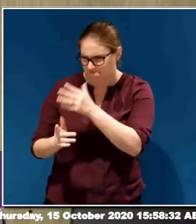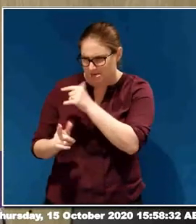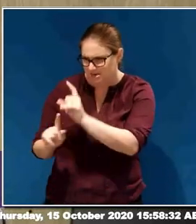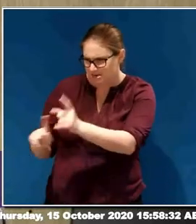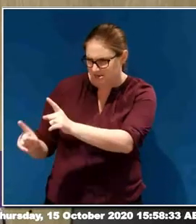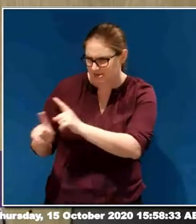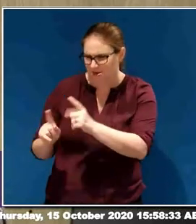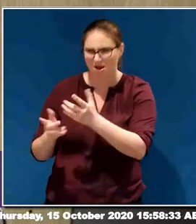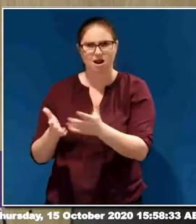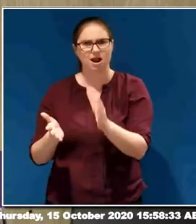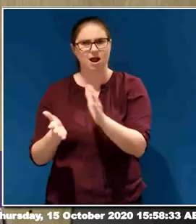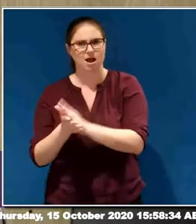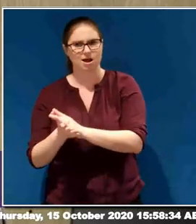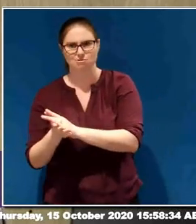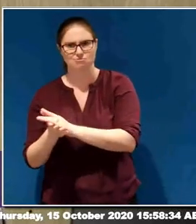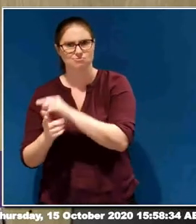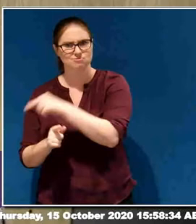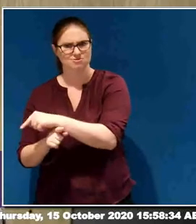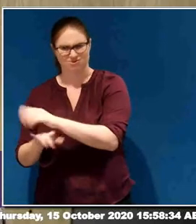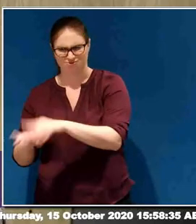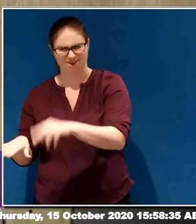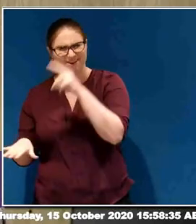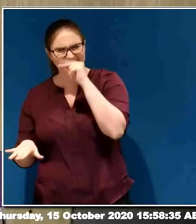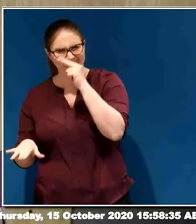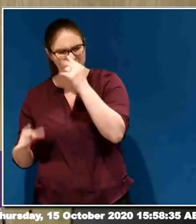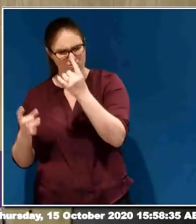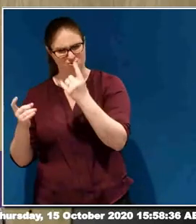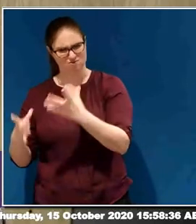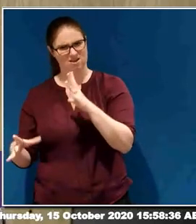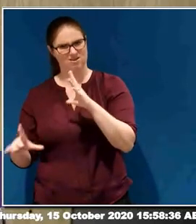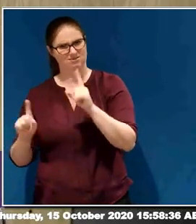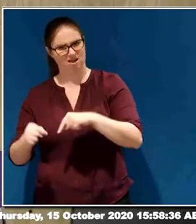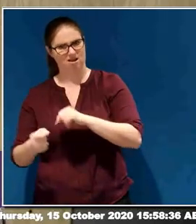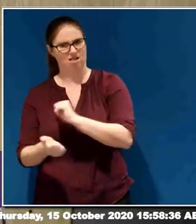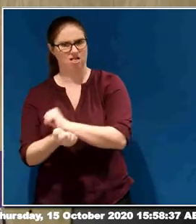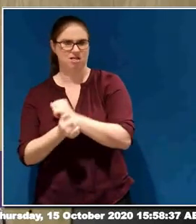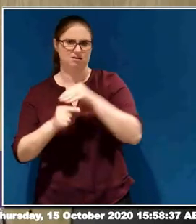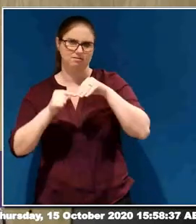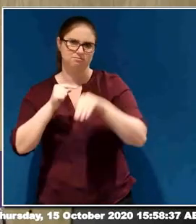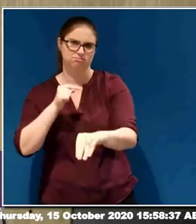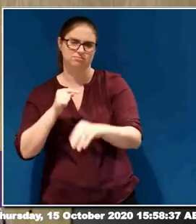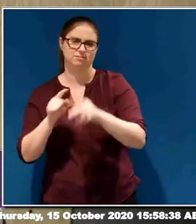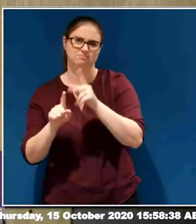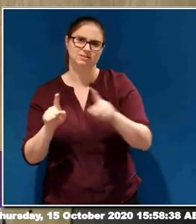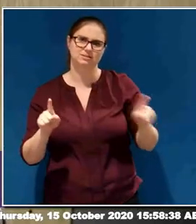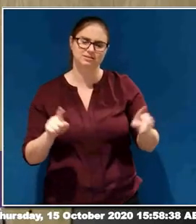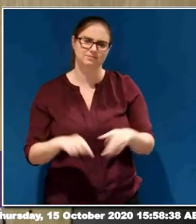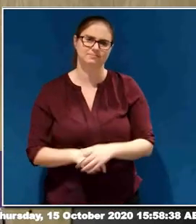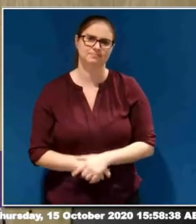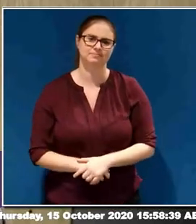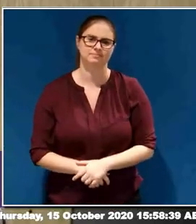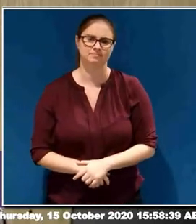And earlier this year we published a paper which looks at, I guess, those